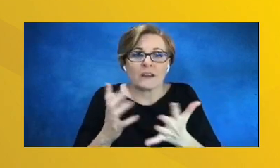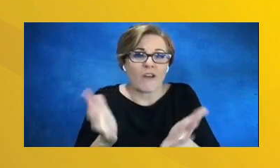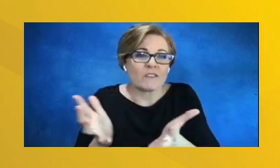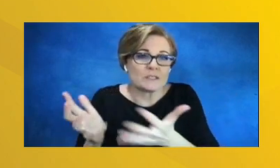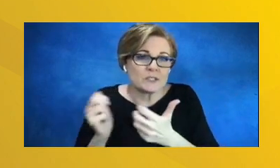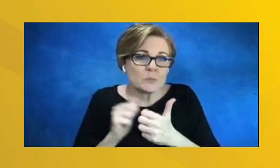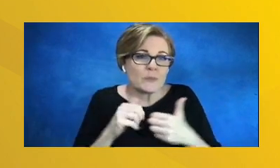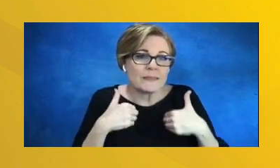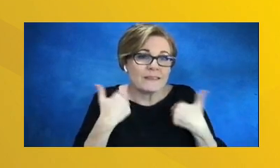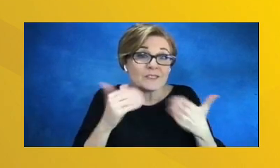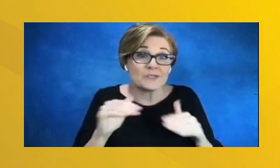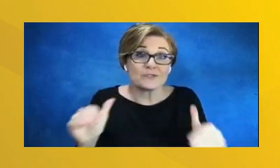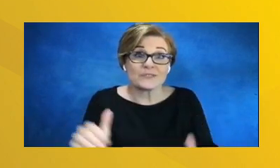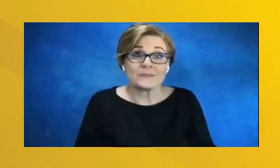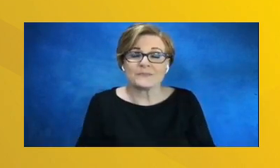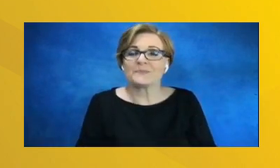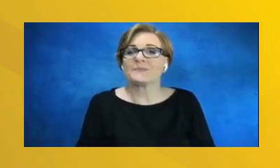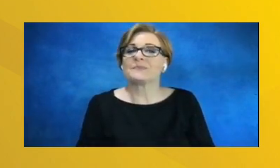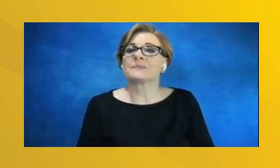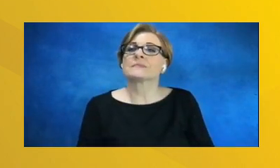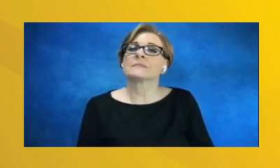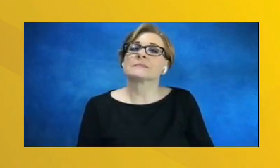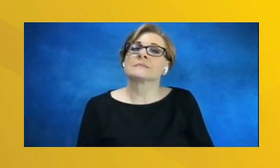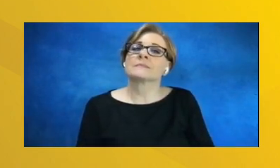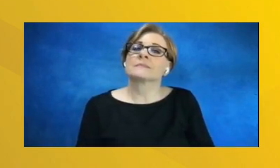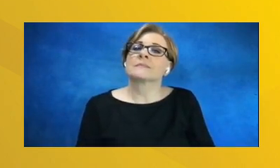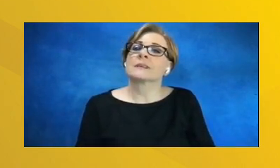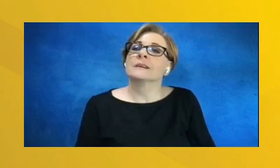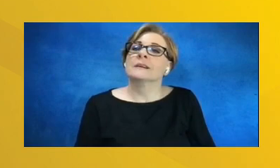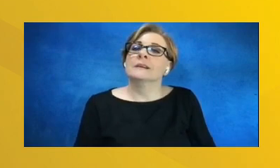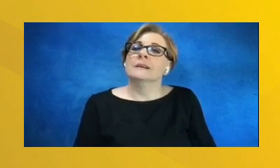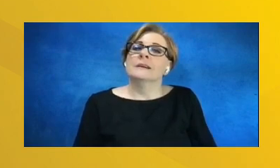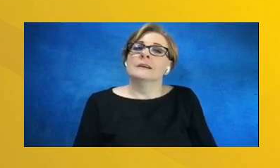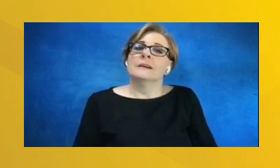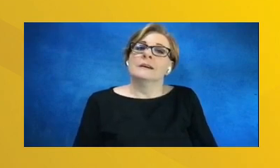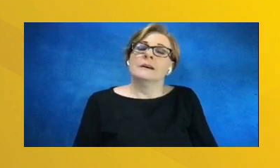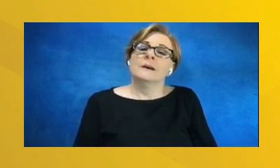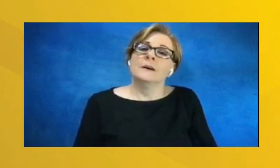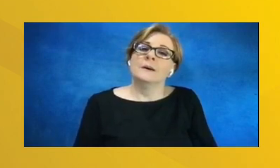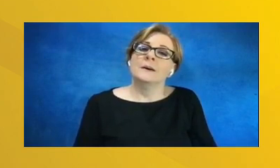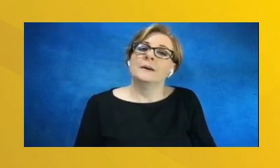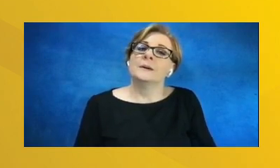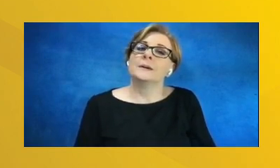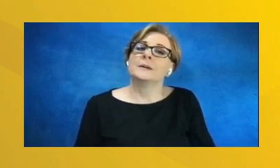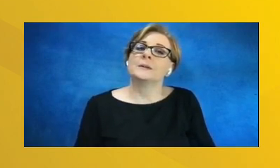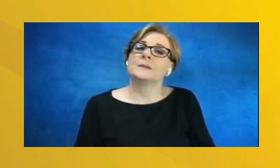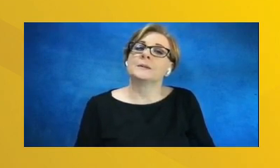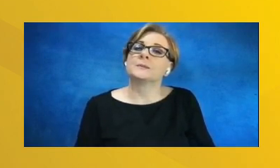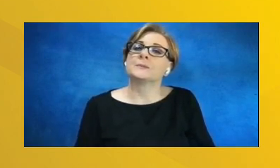Alright.